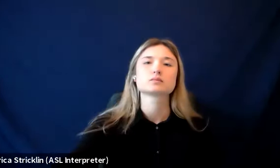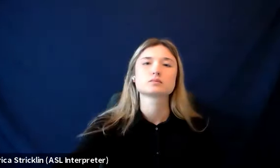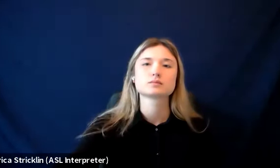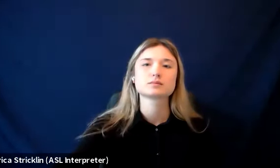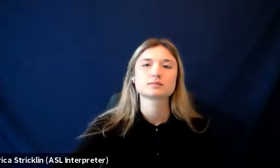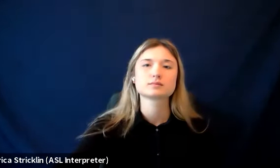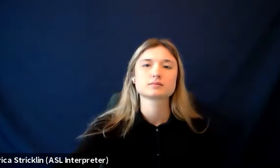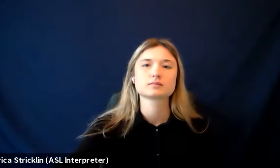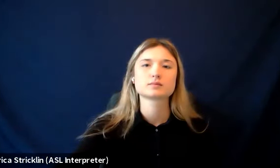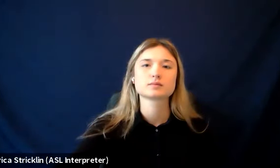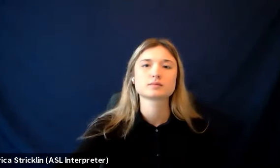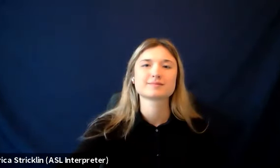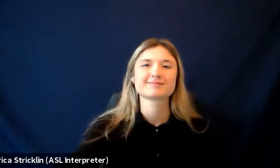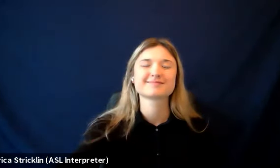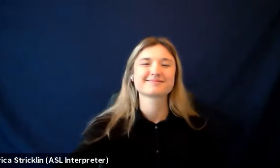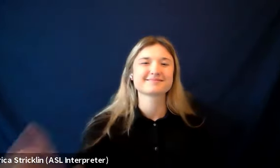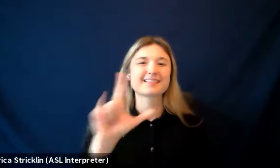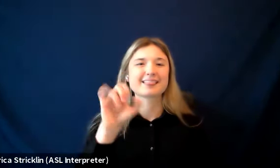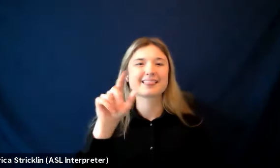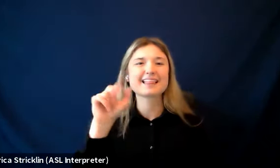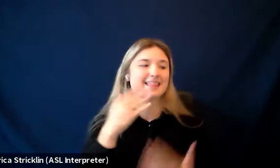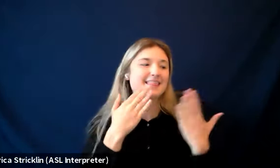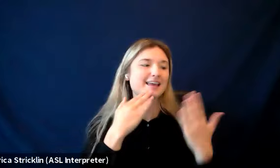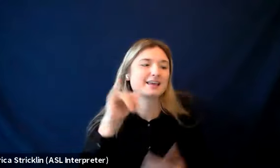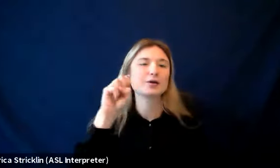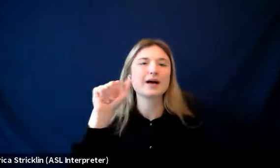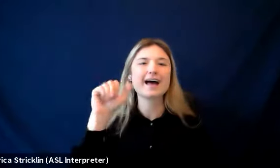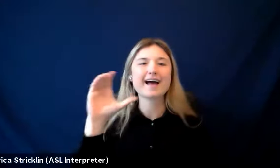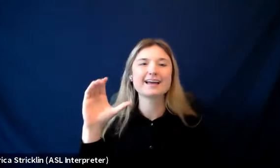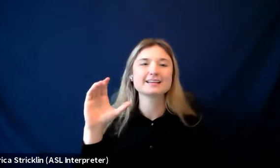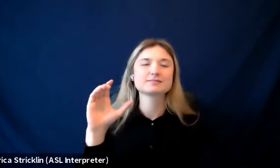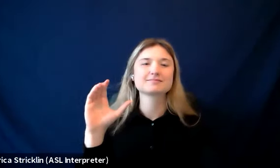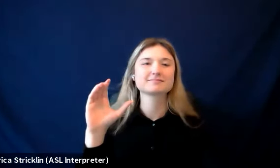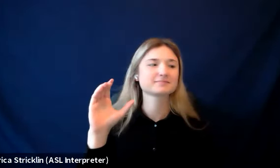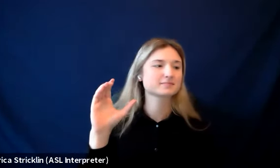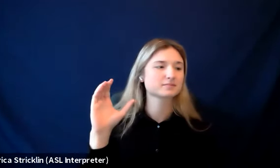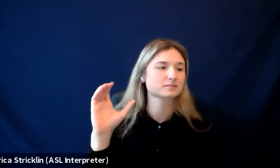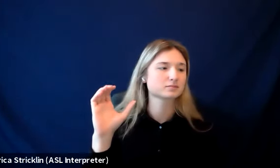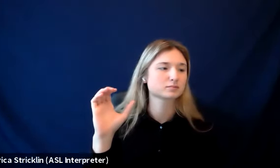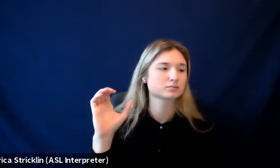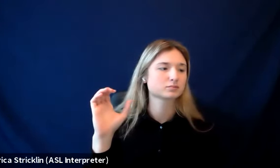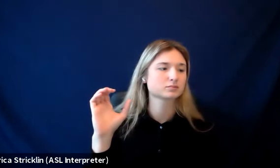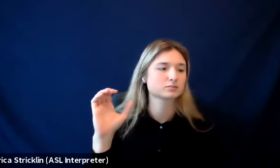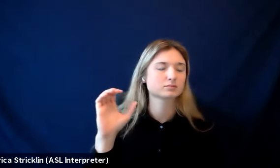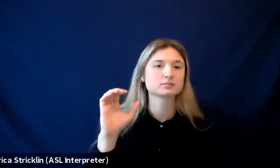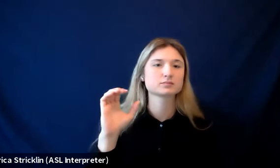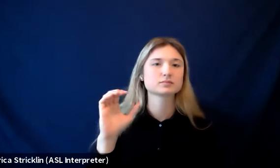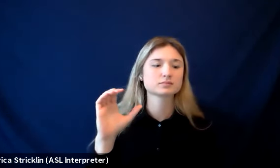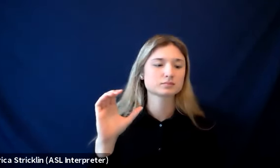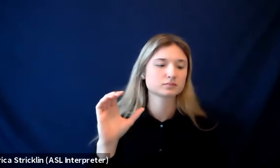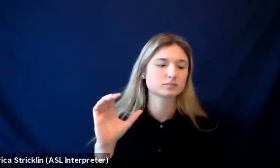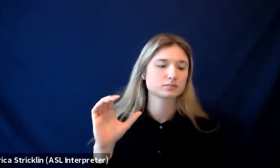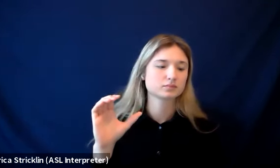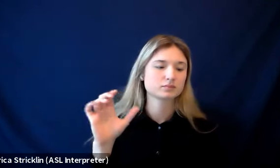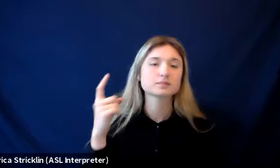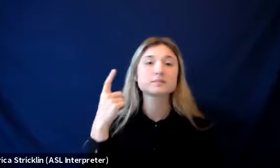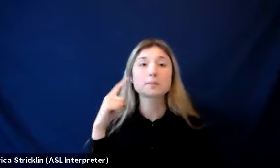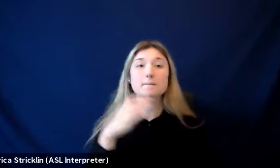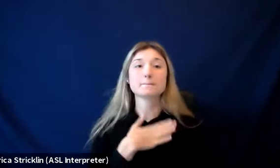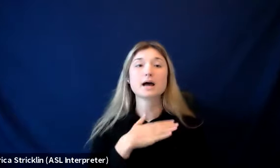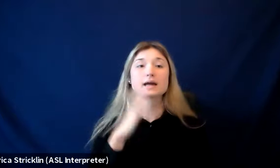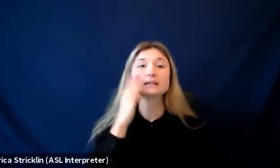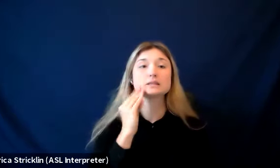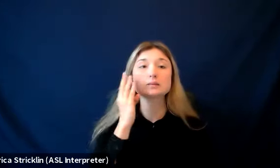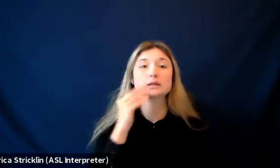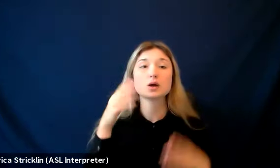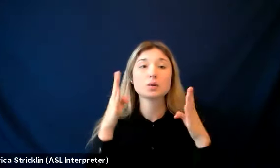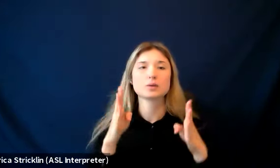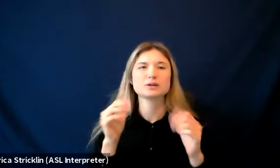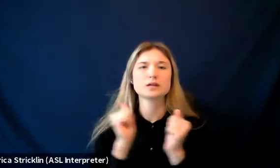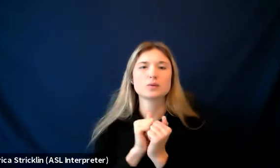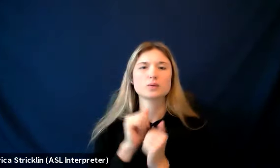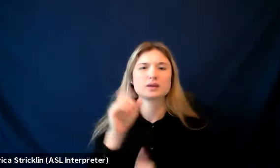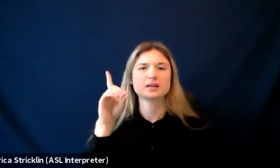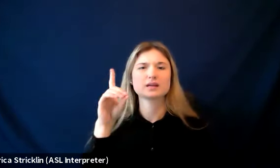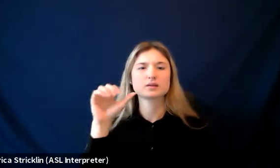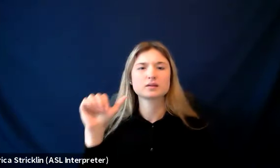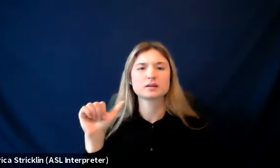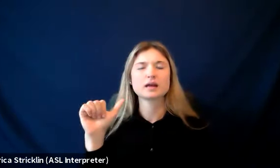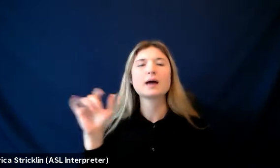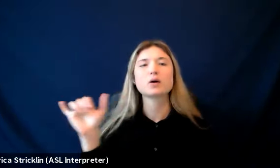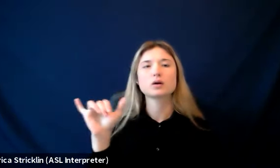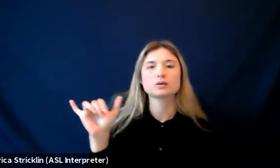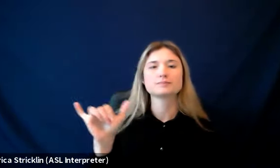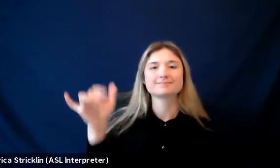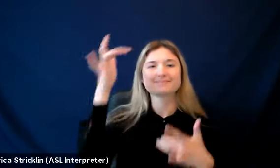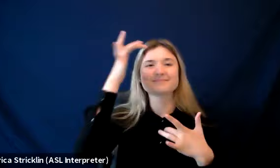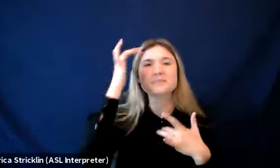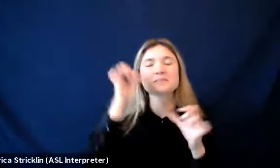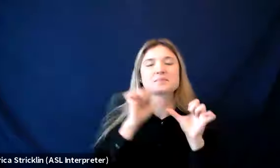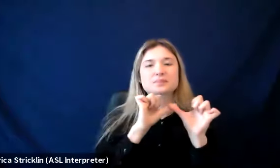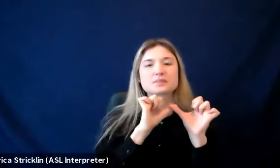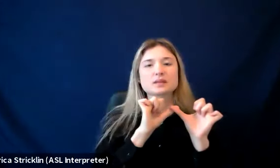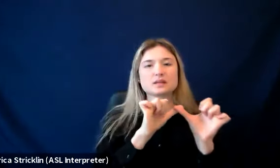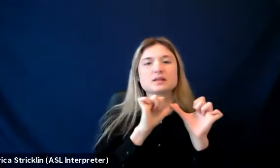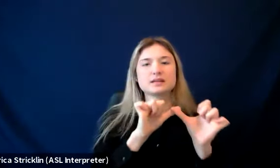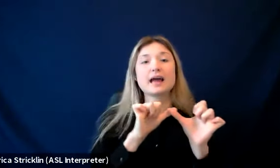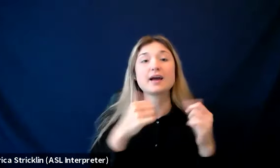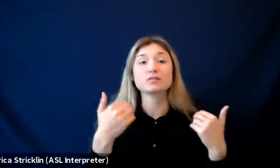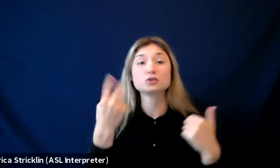Thank you, Isaac for that answer and I think it's so interesting because it, there's some parallels with my experience as a person with a disability but also who is chronically ill, because I exist within these two spheres of the disability community